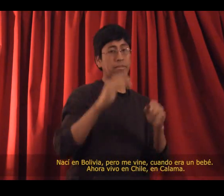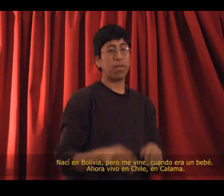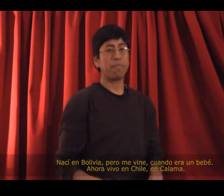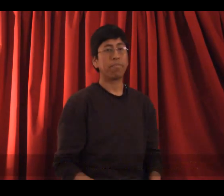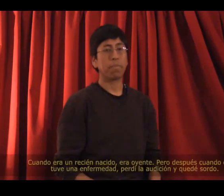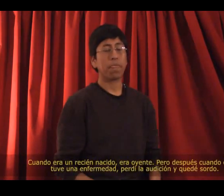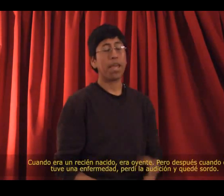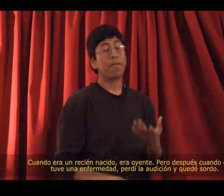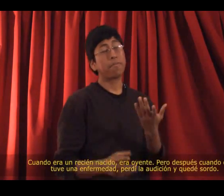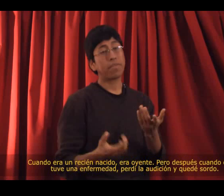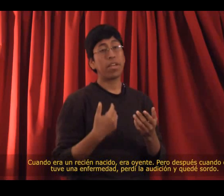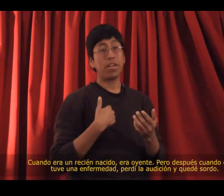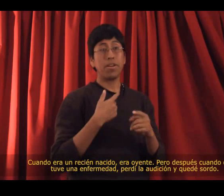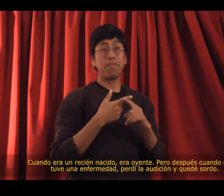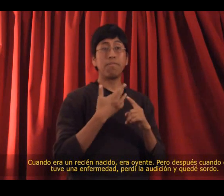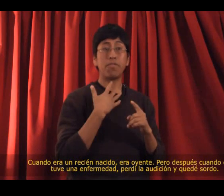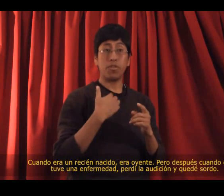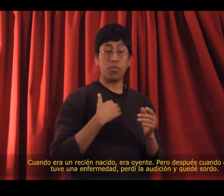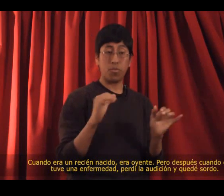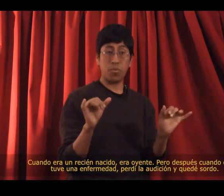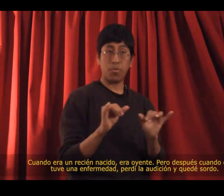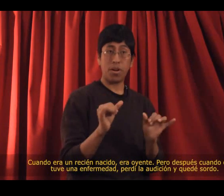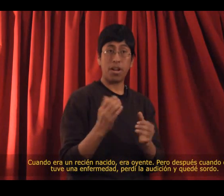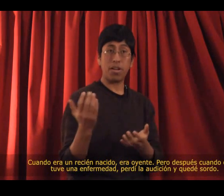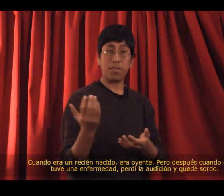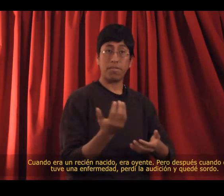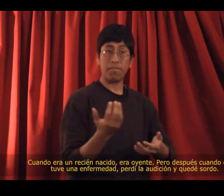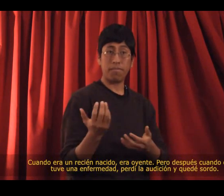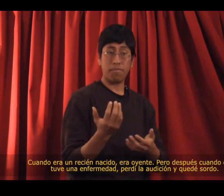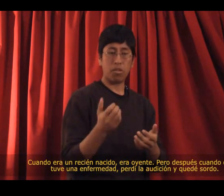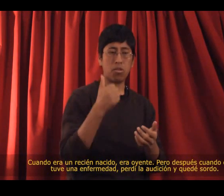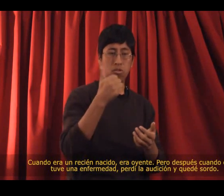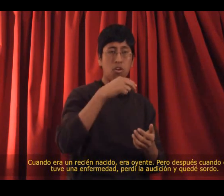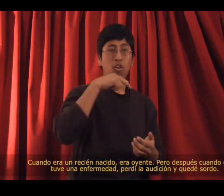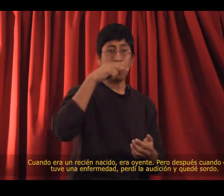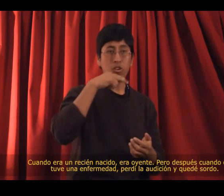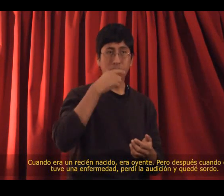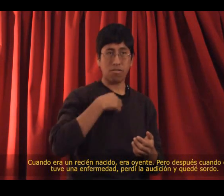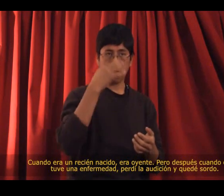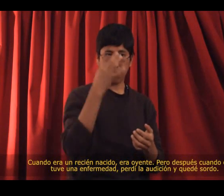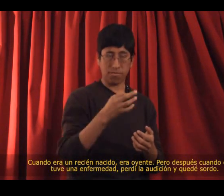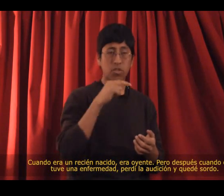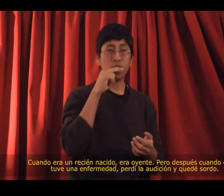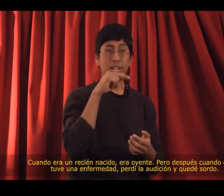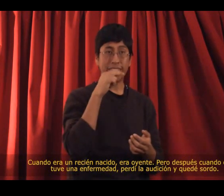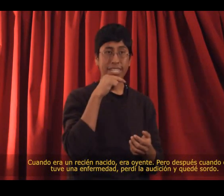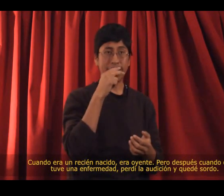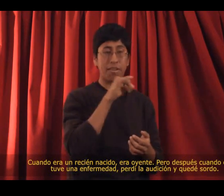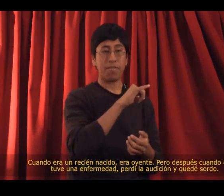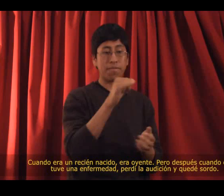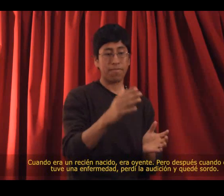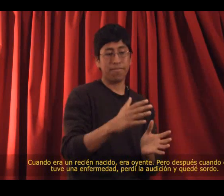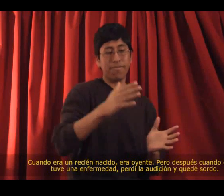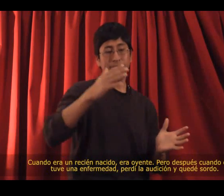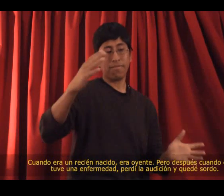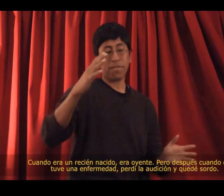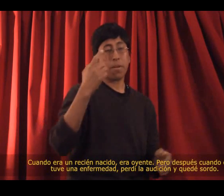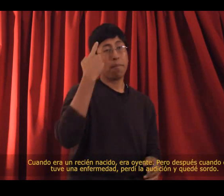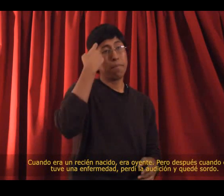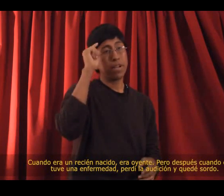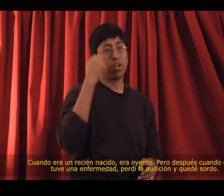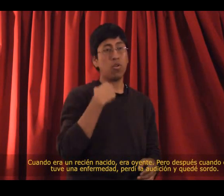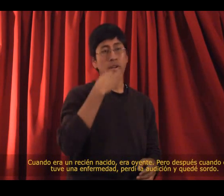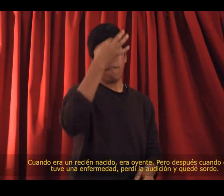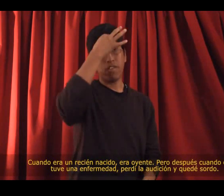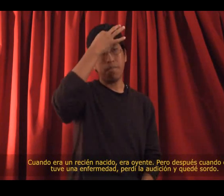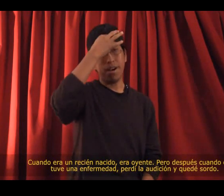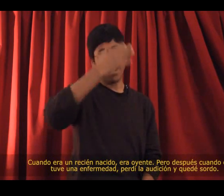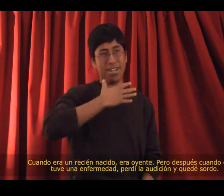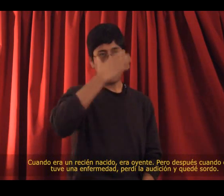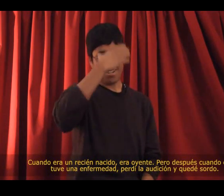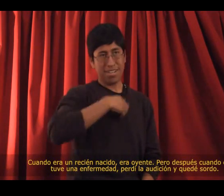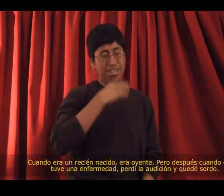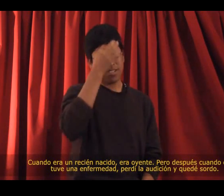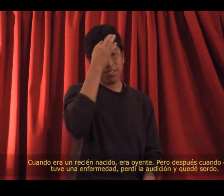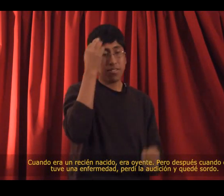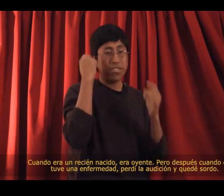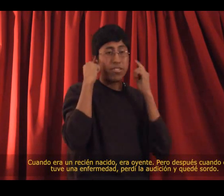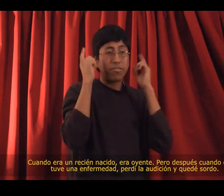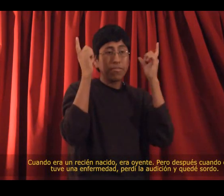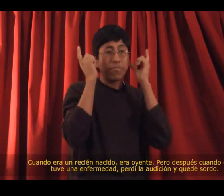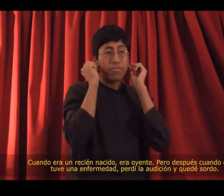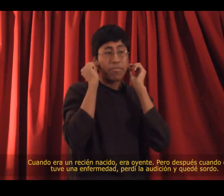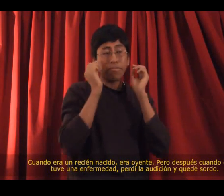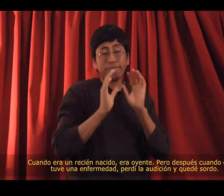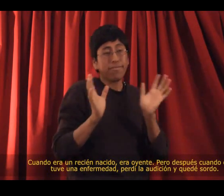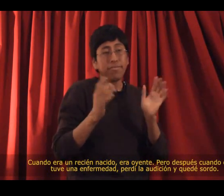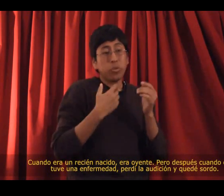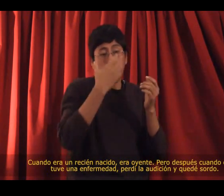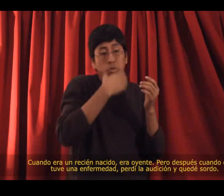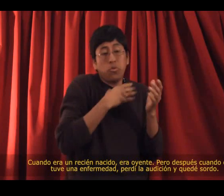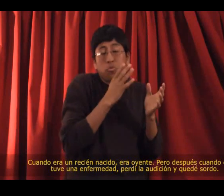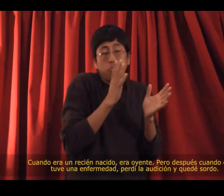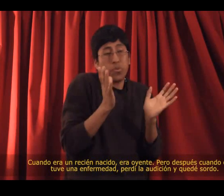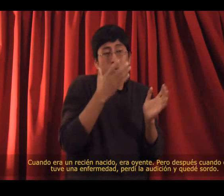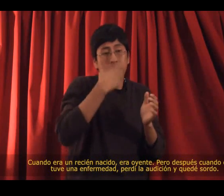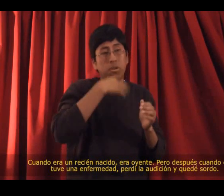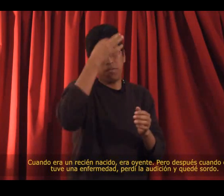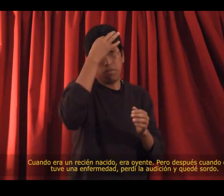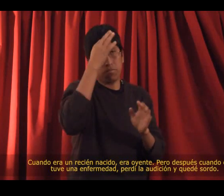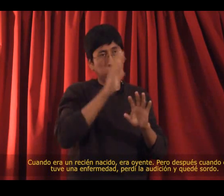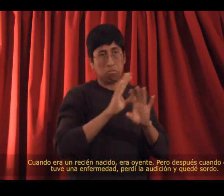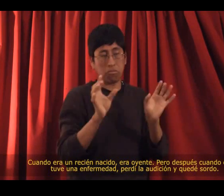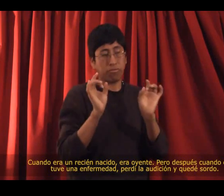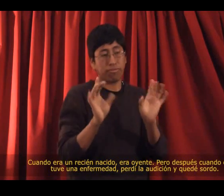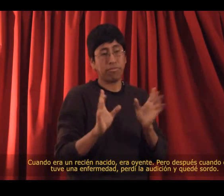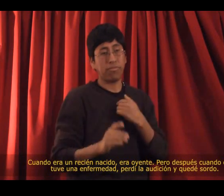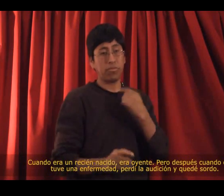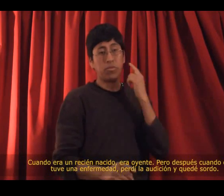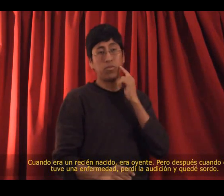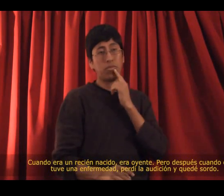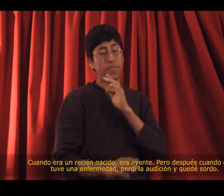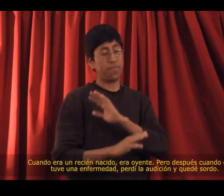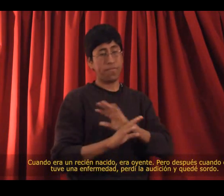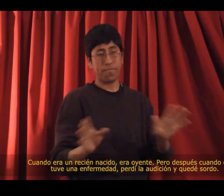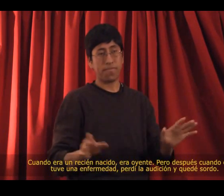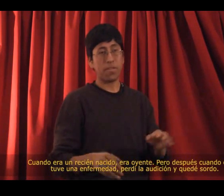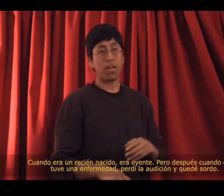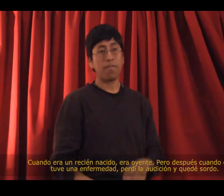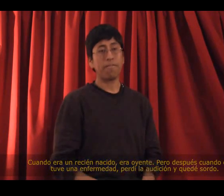When I was a baby, I was hearing. But then I got sick and lost my hearing.